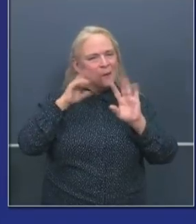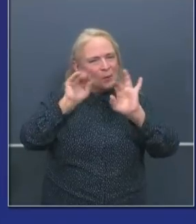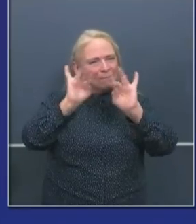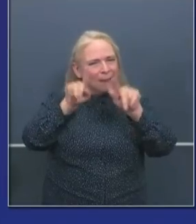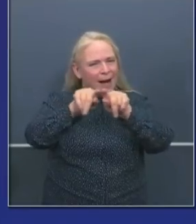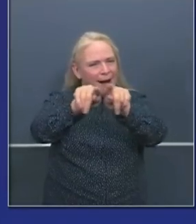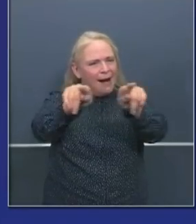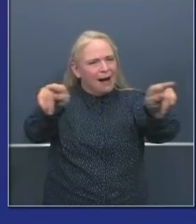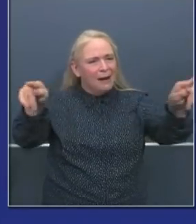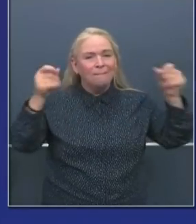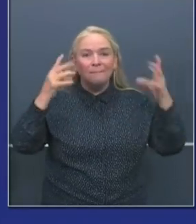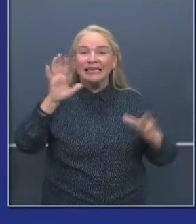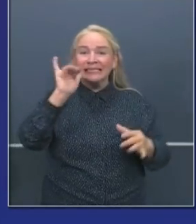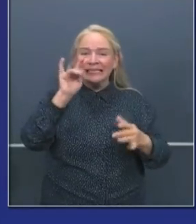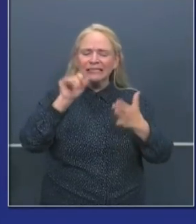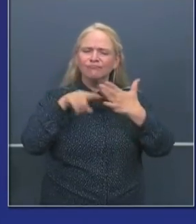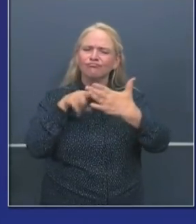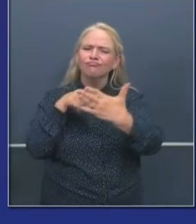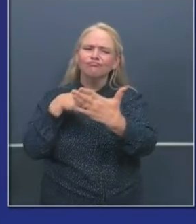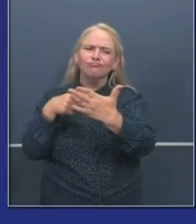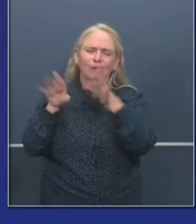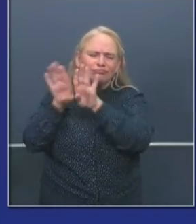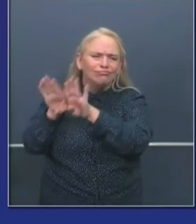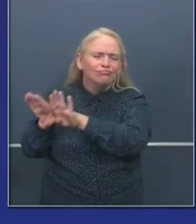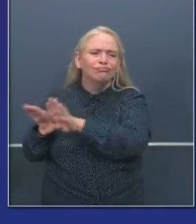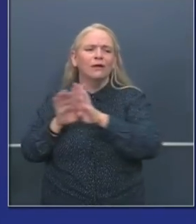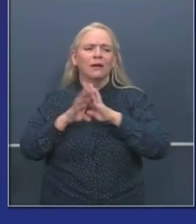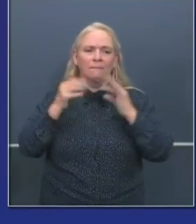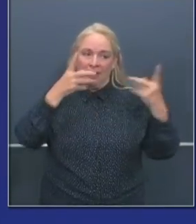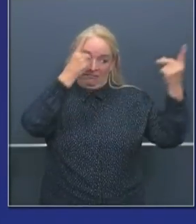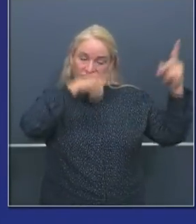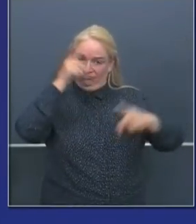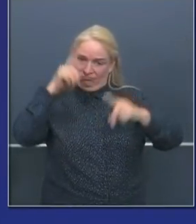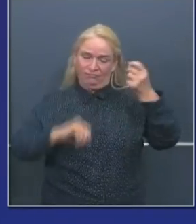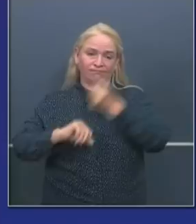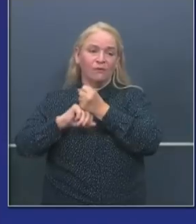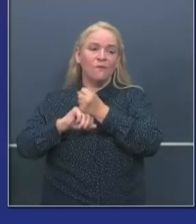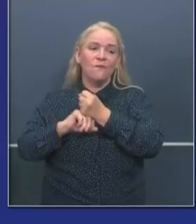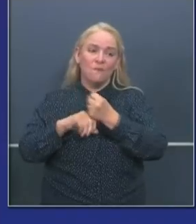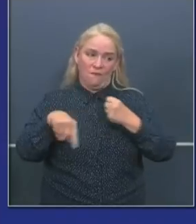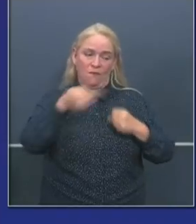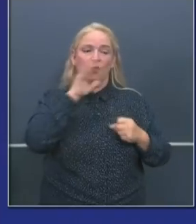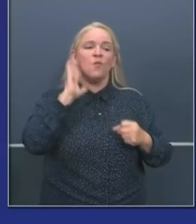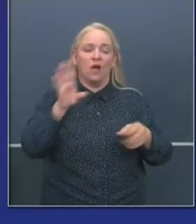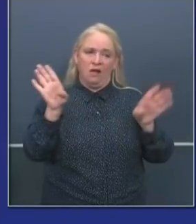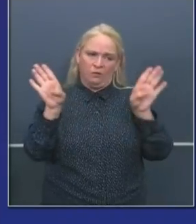AND SUNDAY. I WANT TO REMIND YOU THAT MANY CITIES HAVE ALREADY CANCELED THEIR FIREWORKS SHOWS.